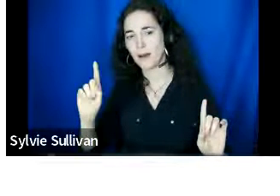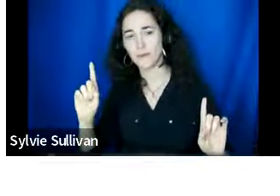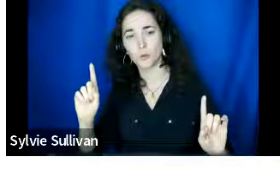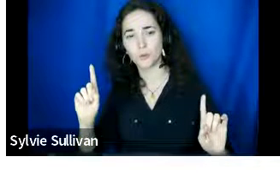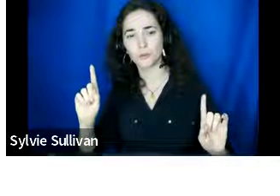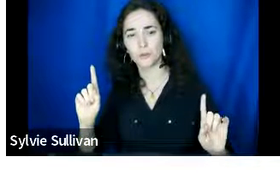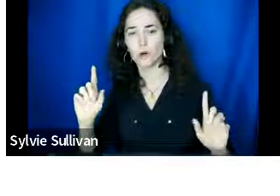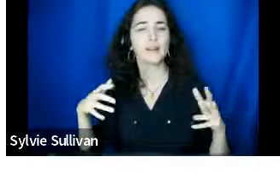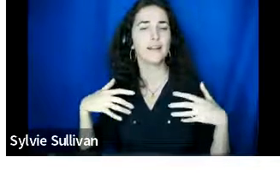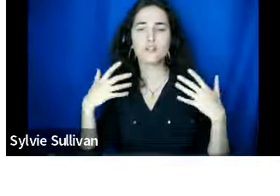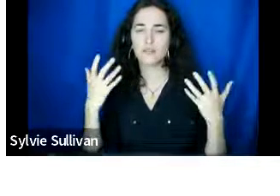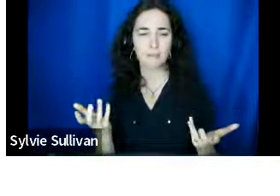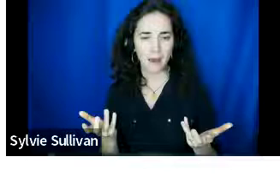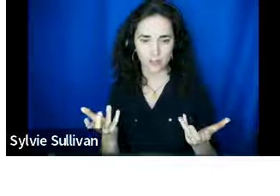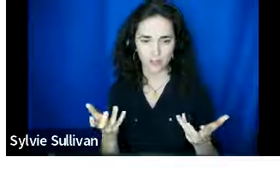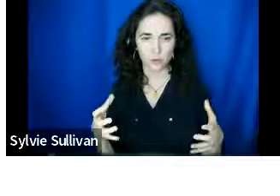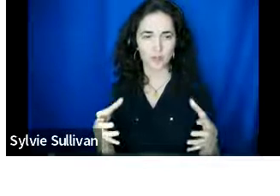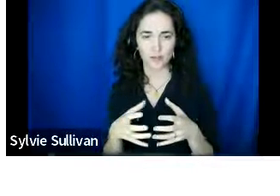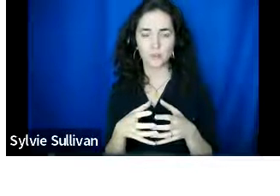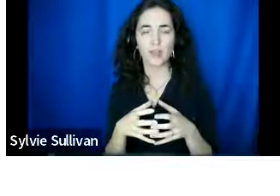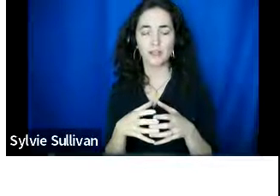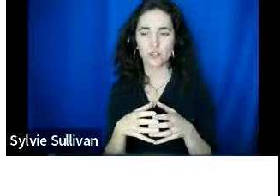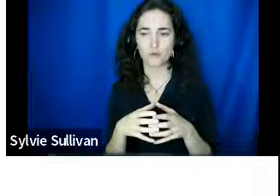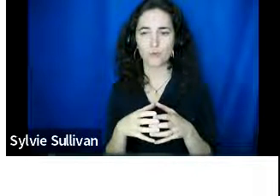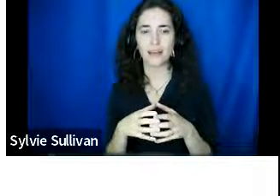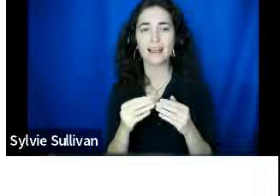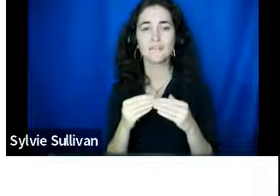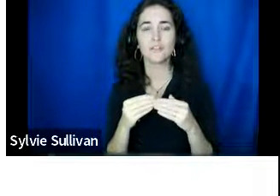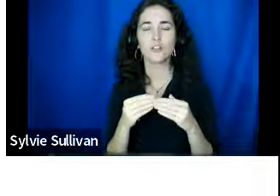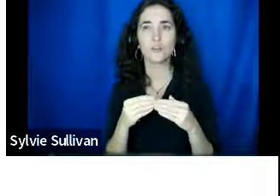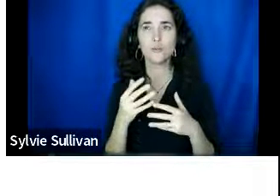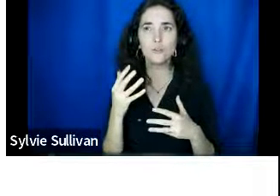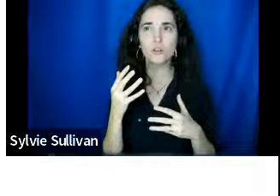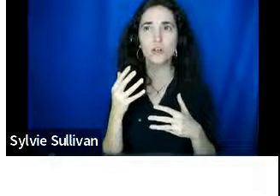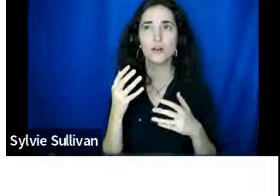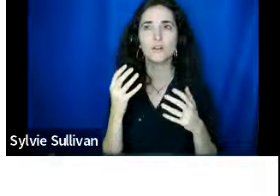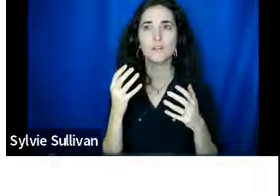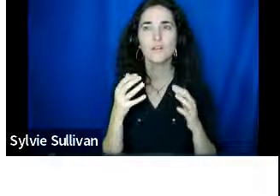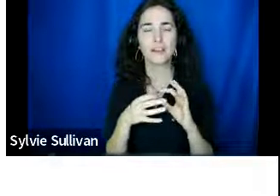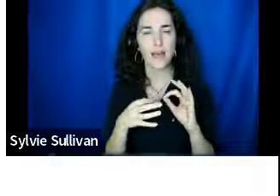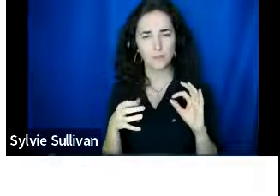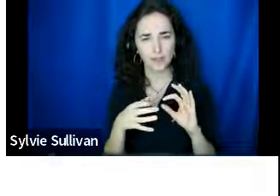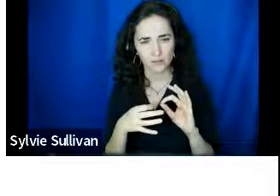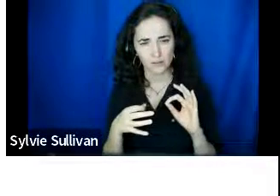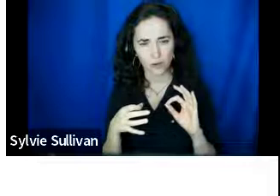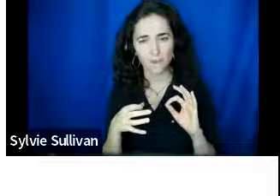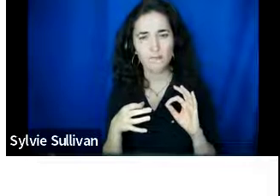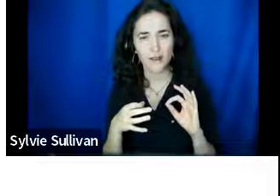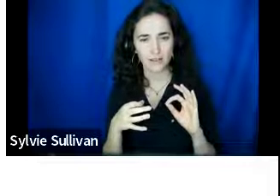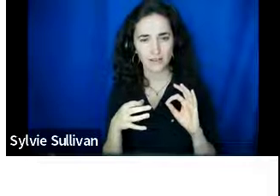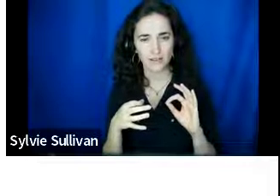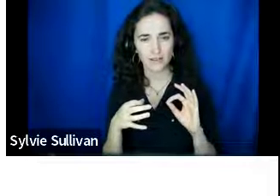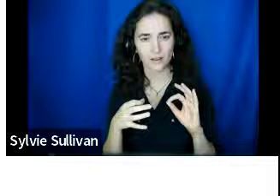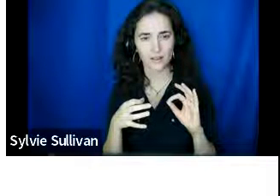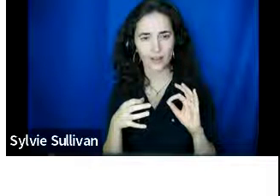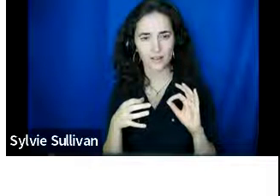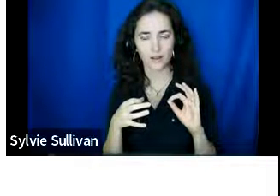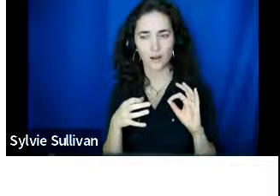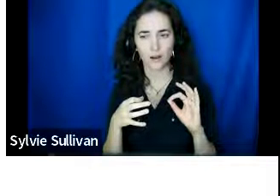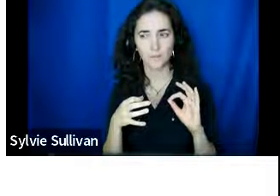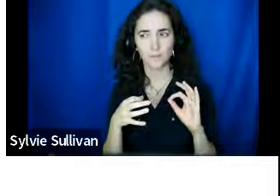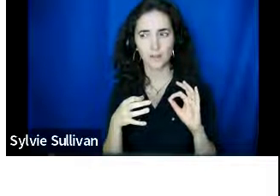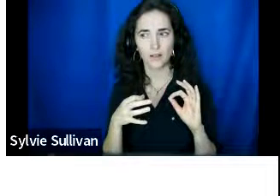One of you might have an older adult. Let's just imagine together, pick an age group and choose vocabulary of phrases that